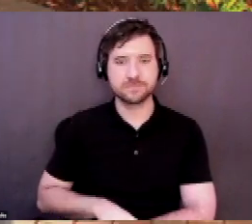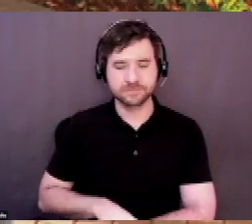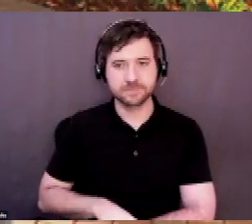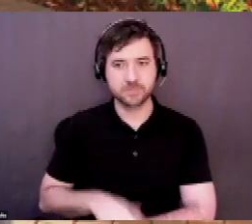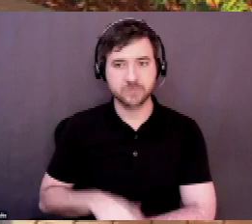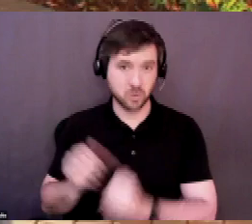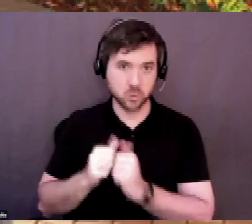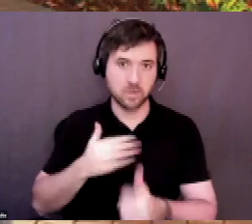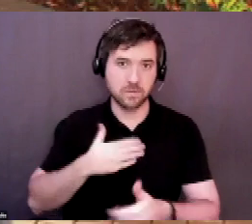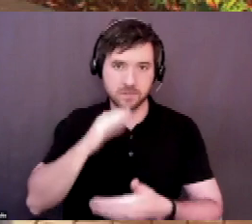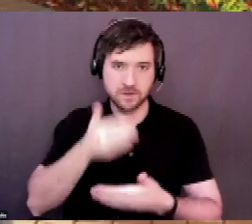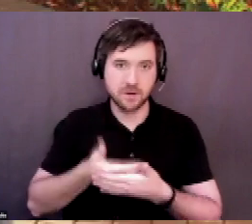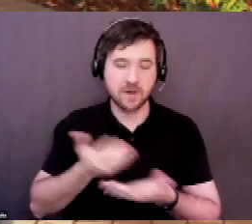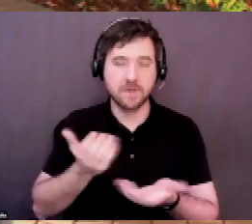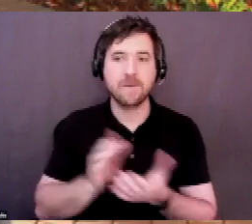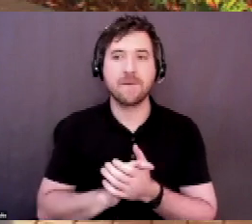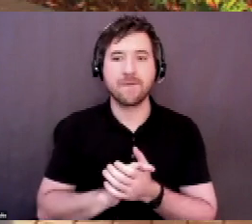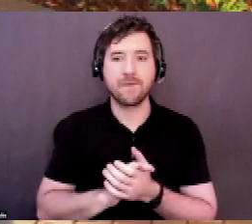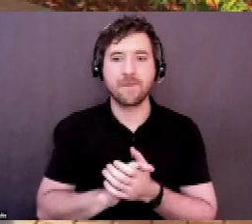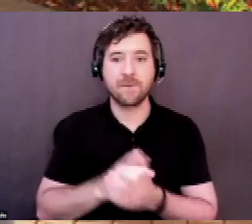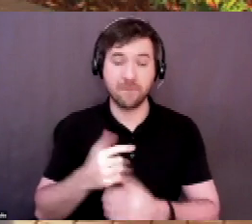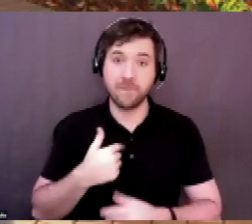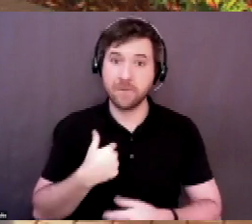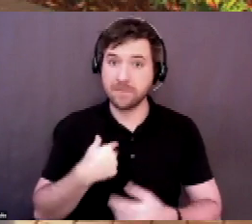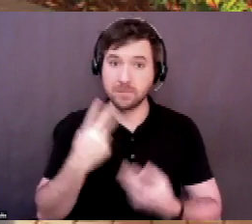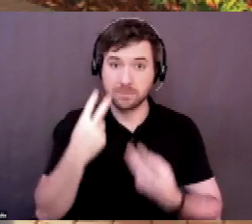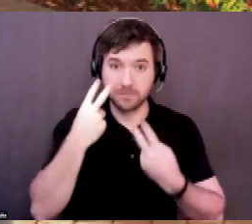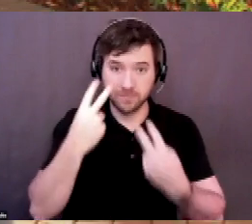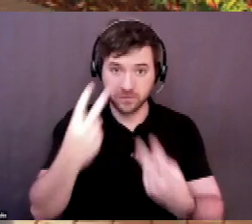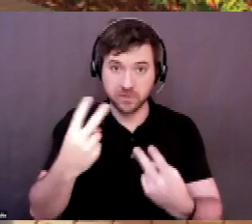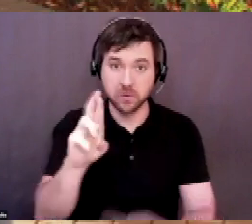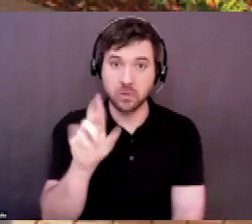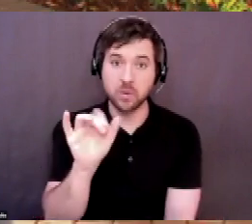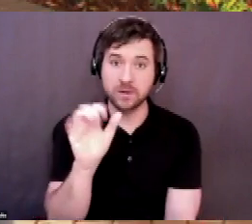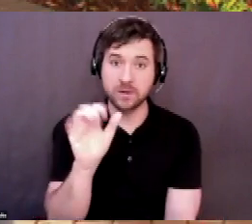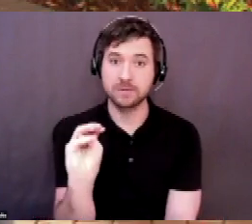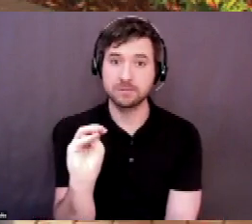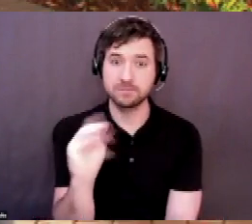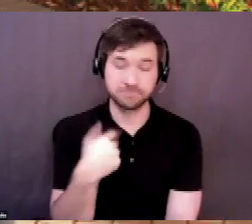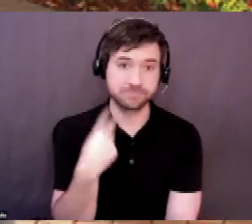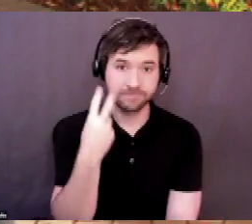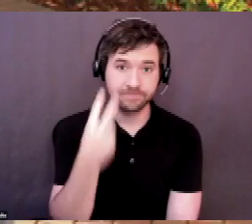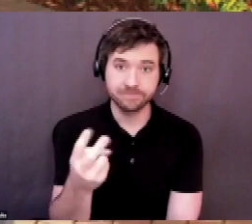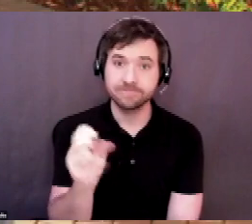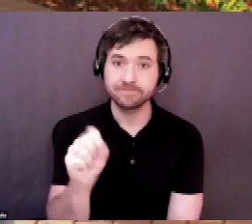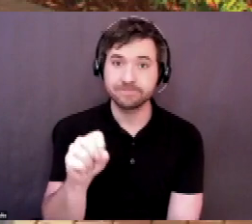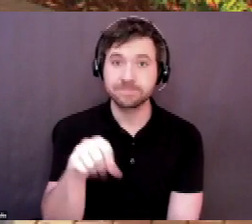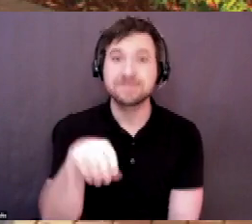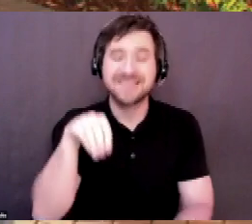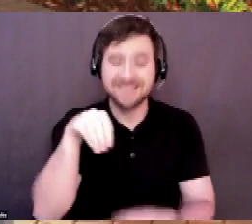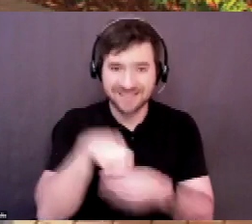I saw racism in the NICU It is a huge problem.